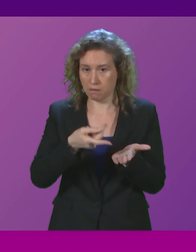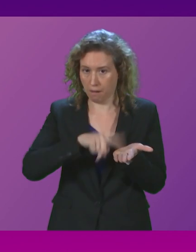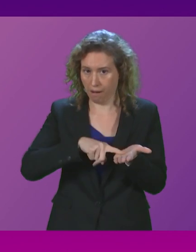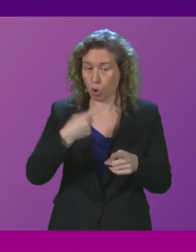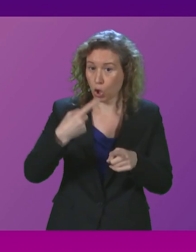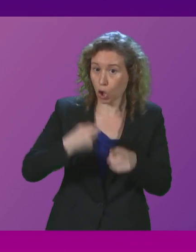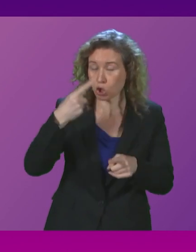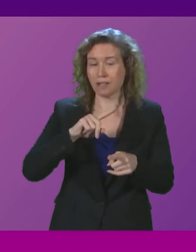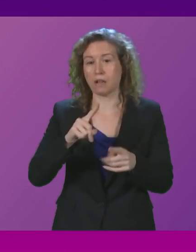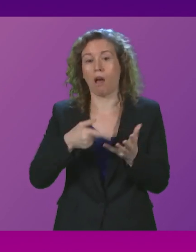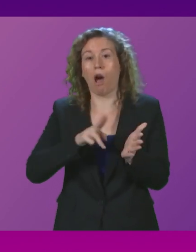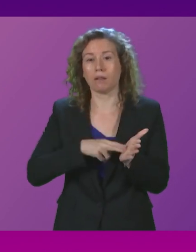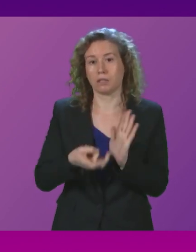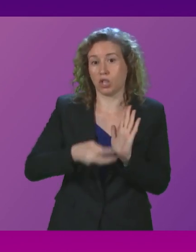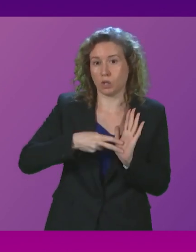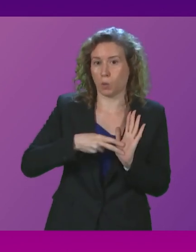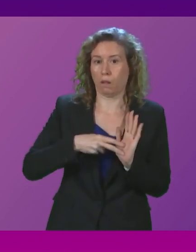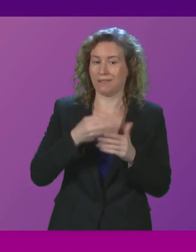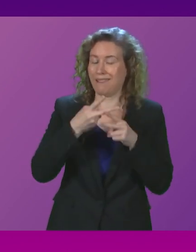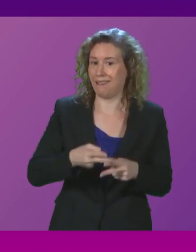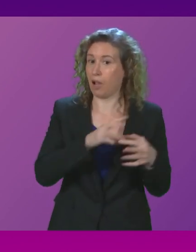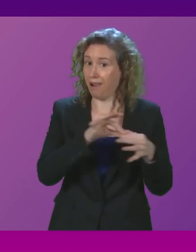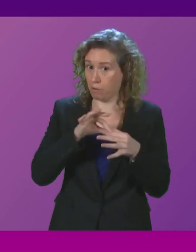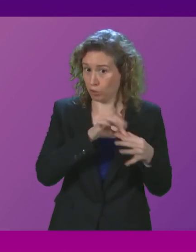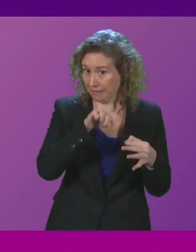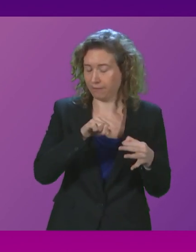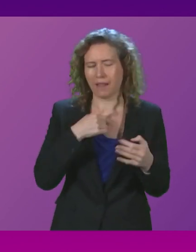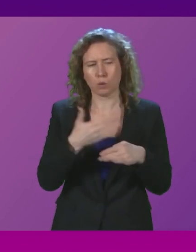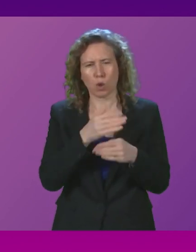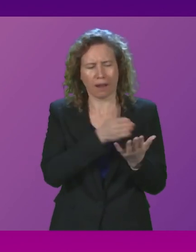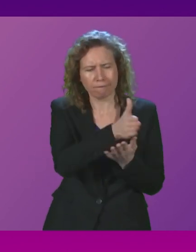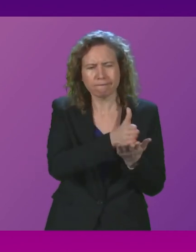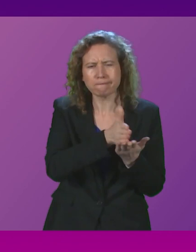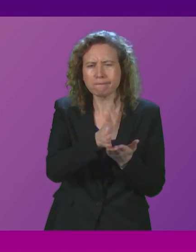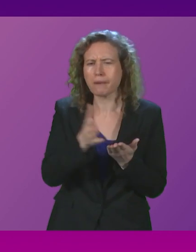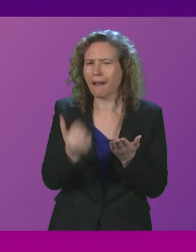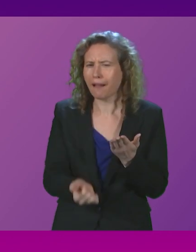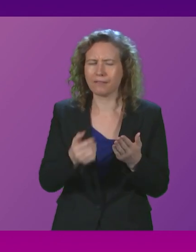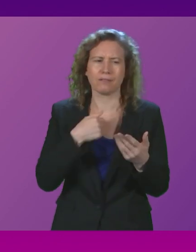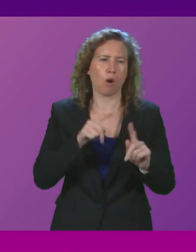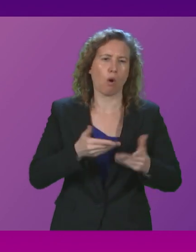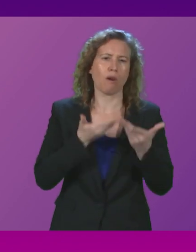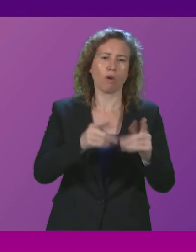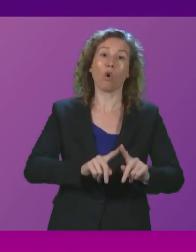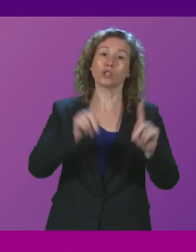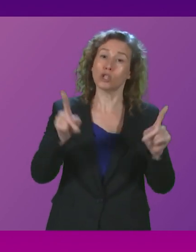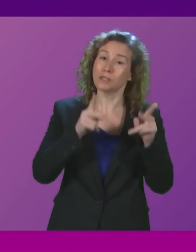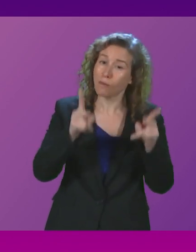unscheduled care collaborative. That work includes a range of strands offering alternatives to hospital where those are appropriate,